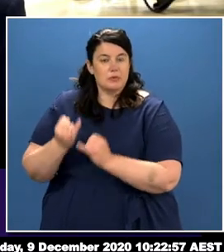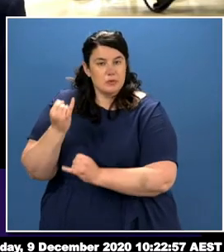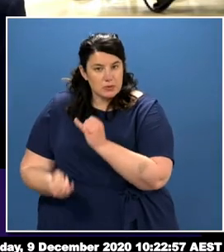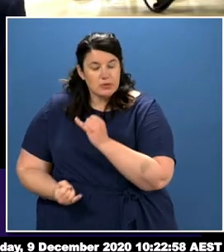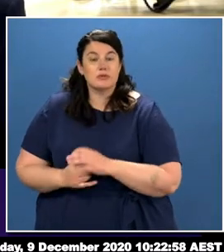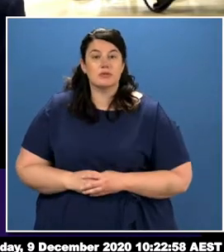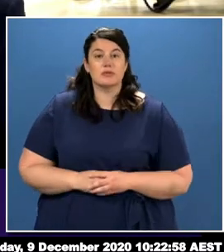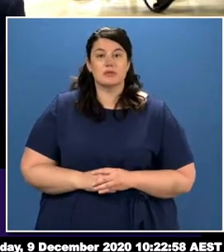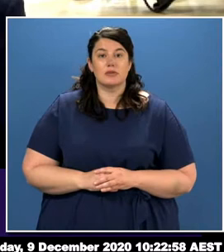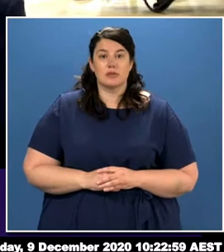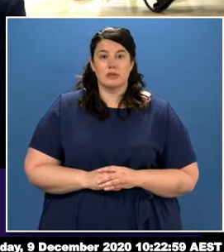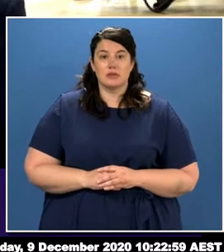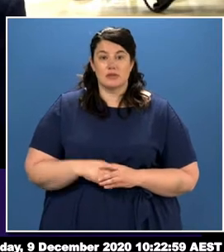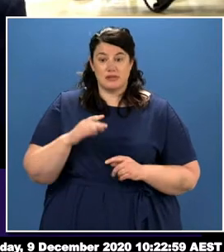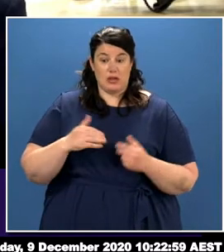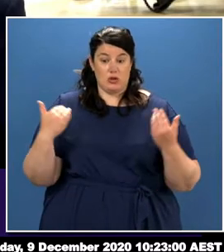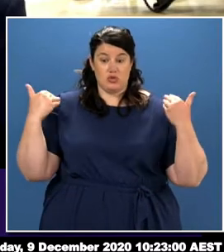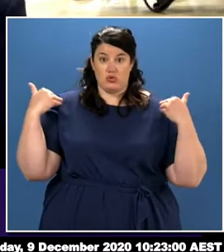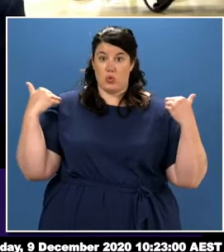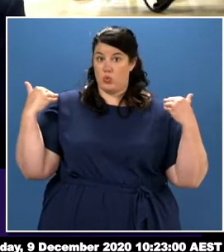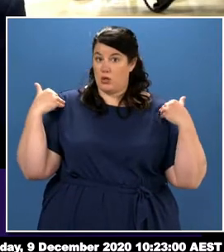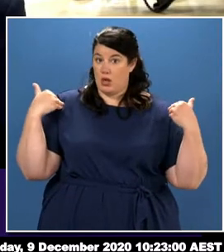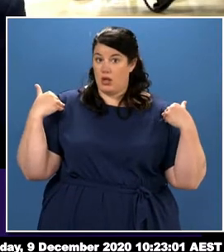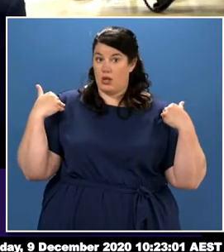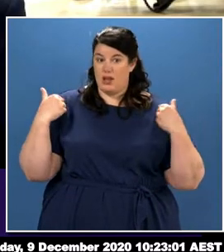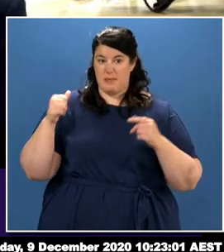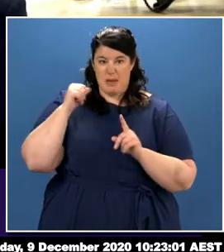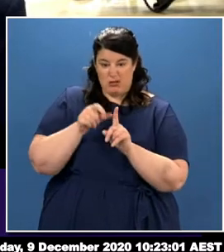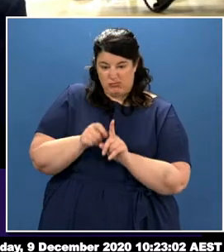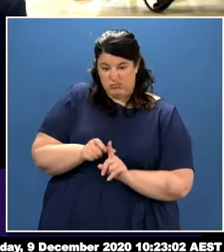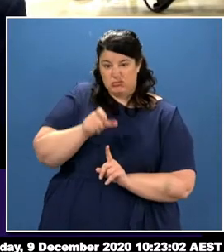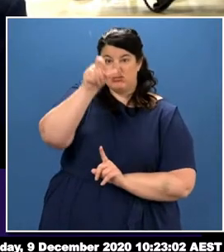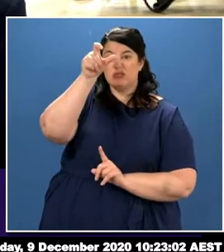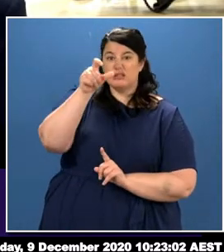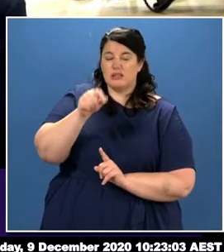It first started with my shoulder, my shoulders and my back started to get affected.